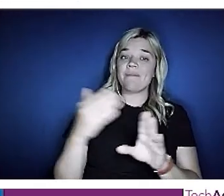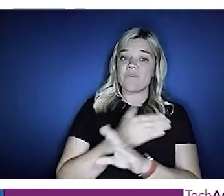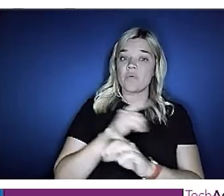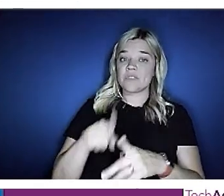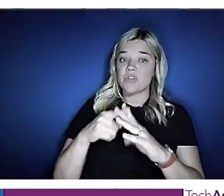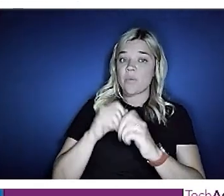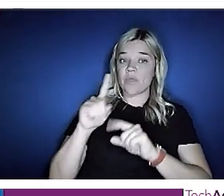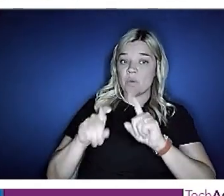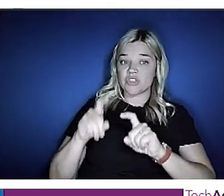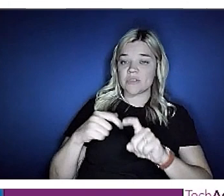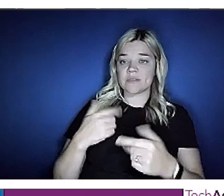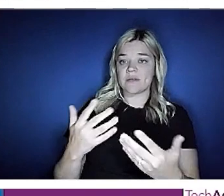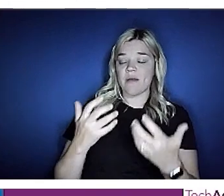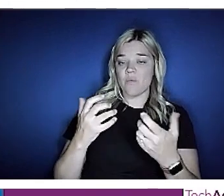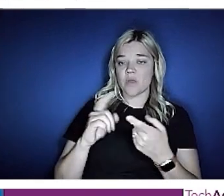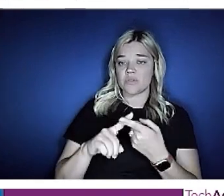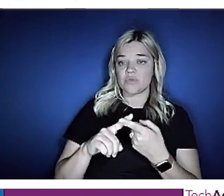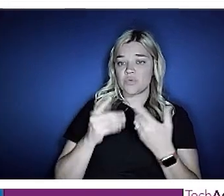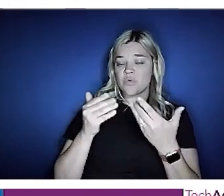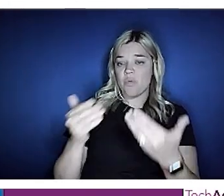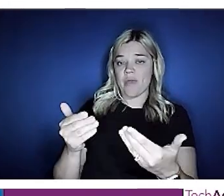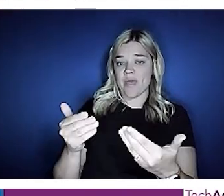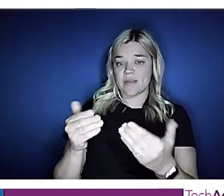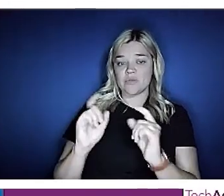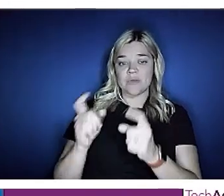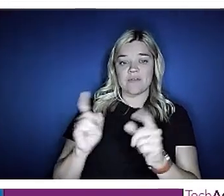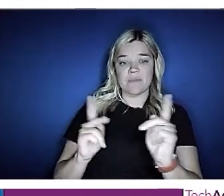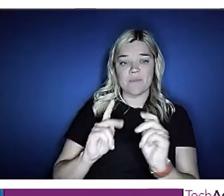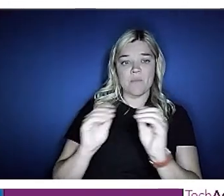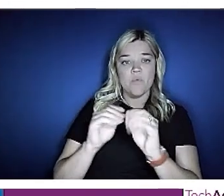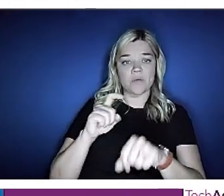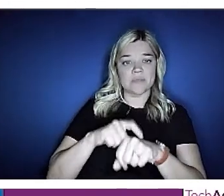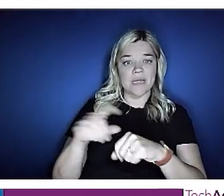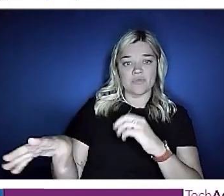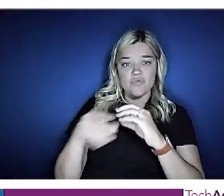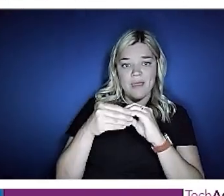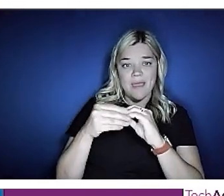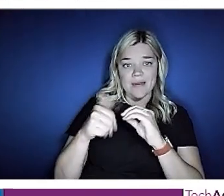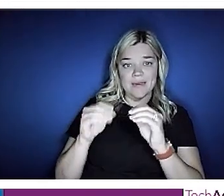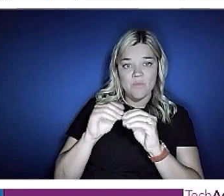I just want to go ahead and to give folks some more time to add more questions to the Q&A.